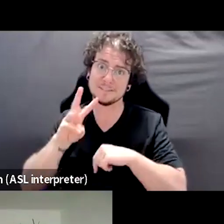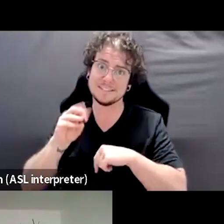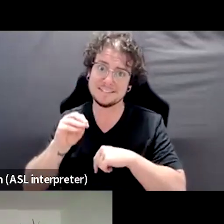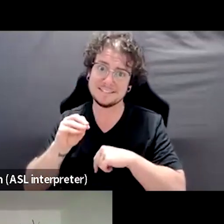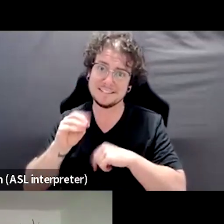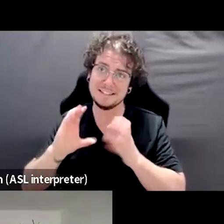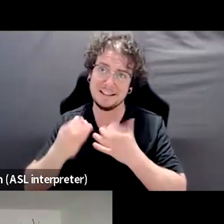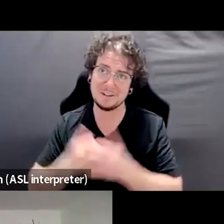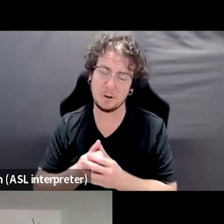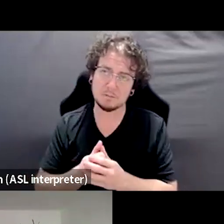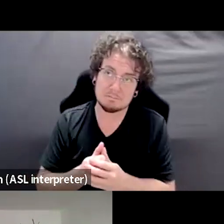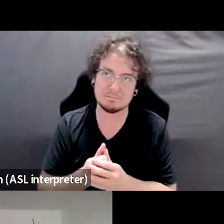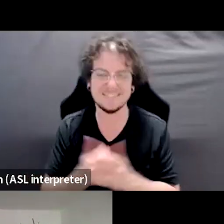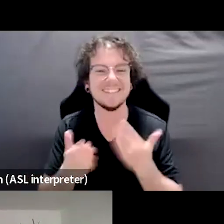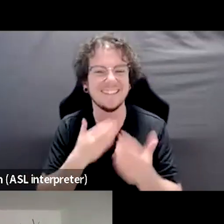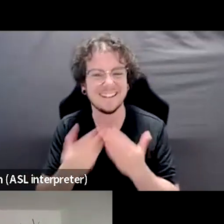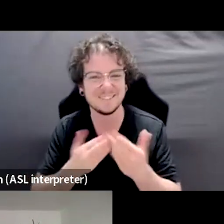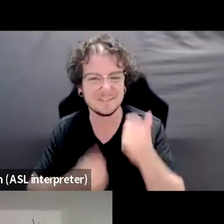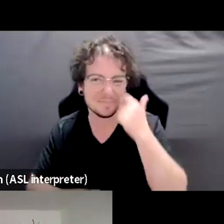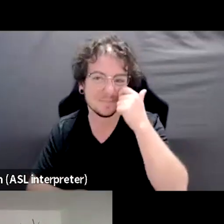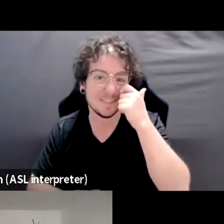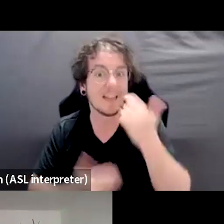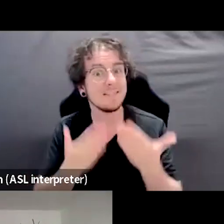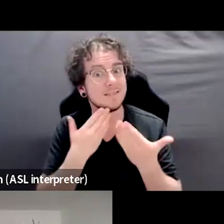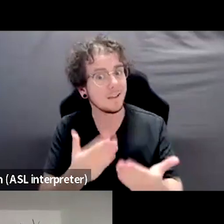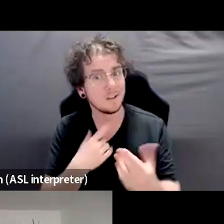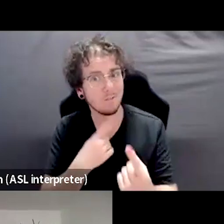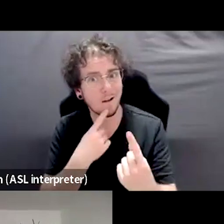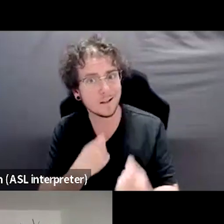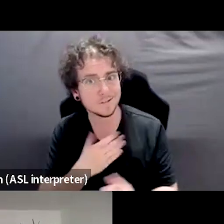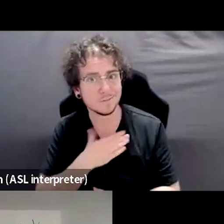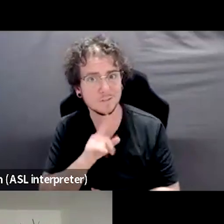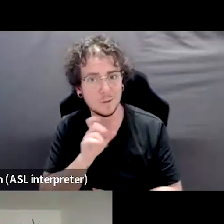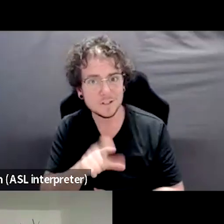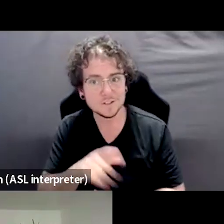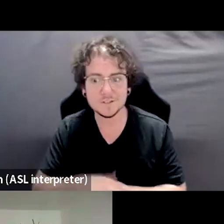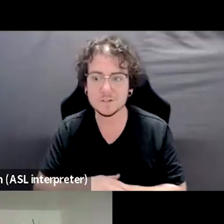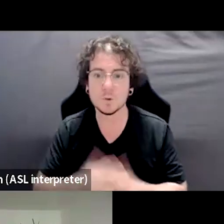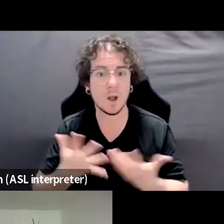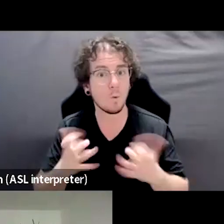thank you very much for going through these questions. I'd love to open it up now to questions